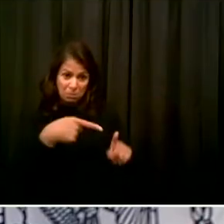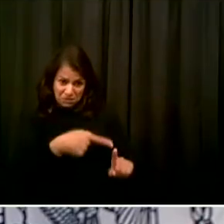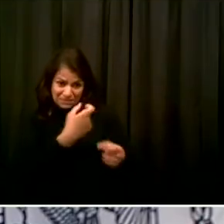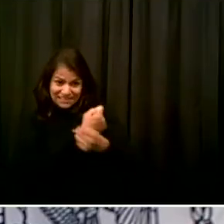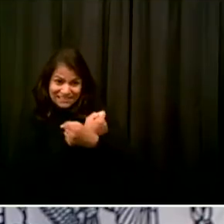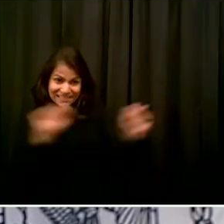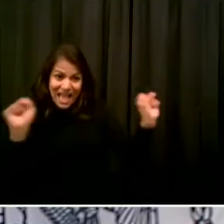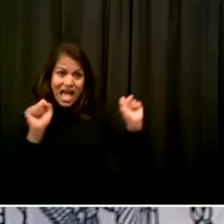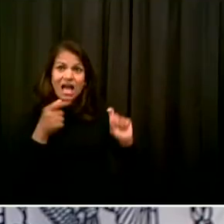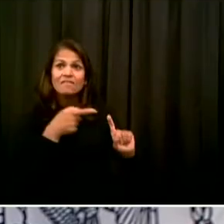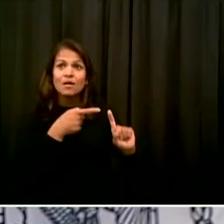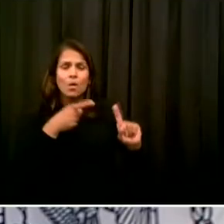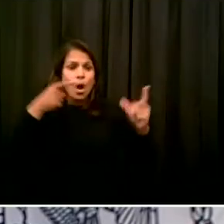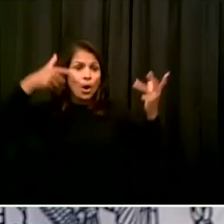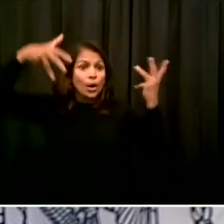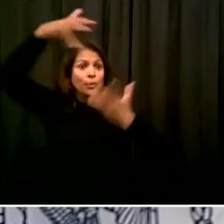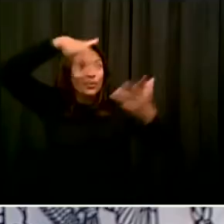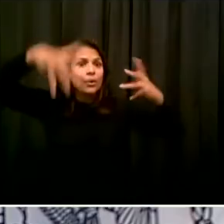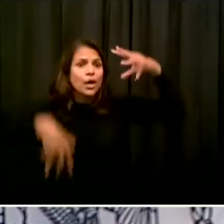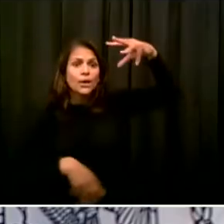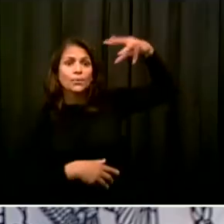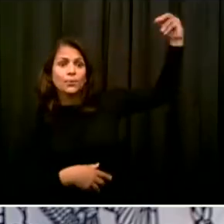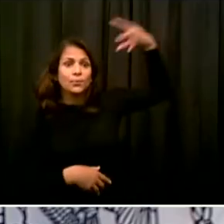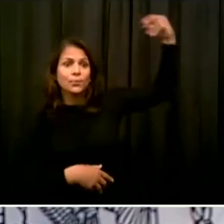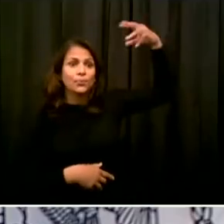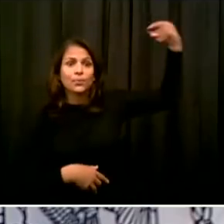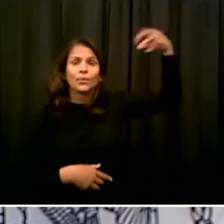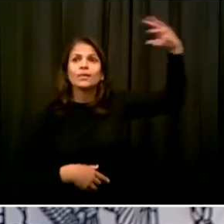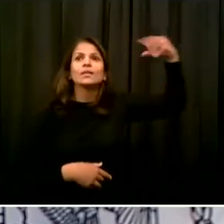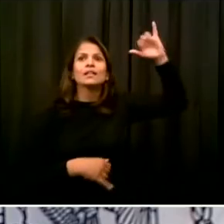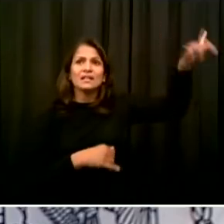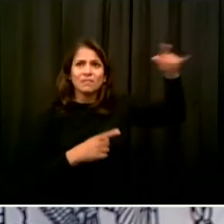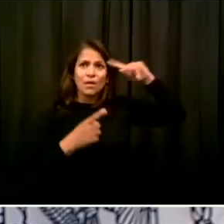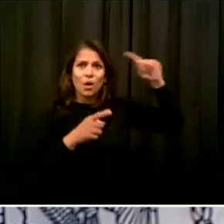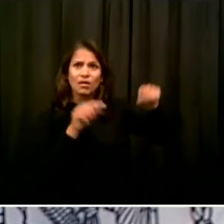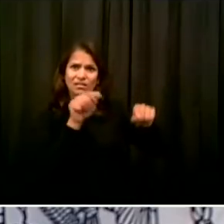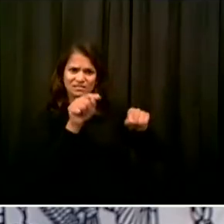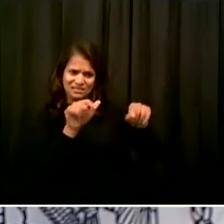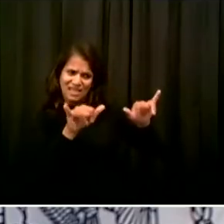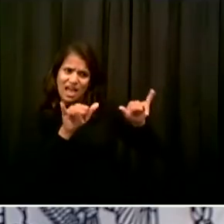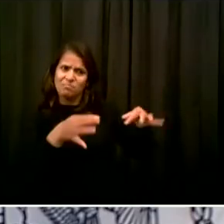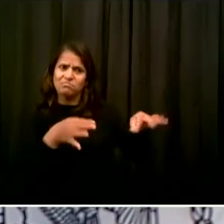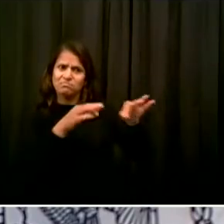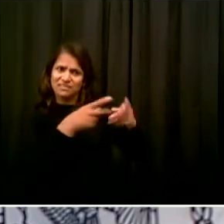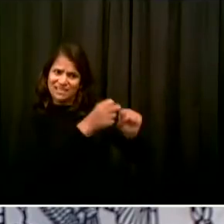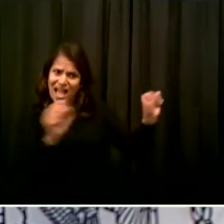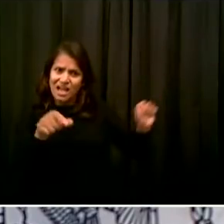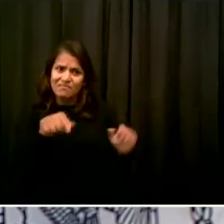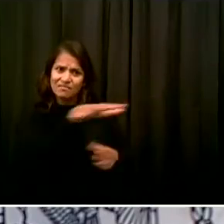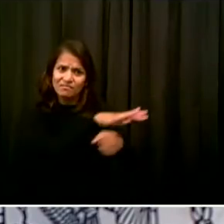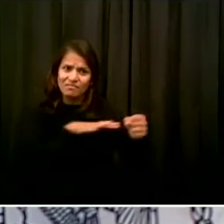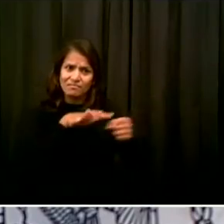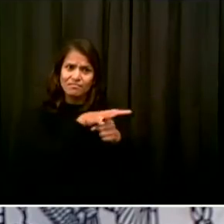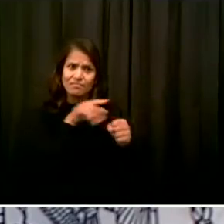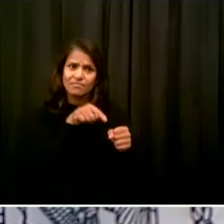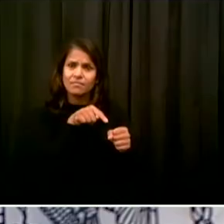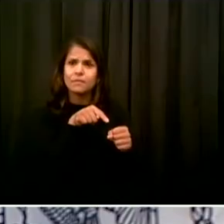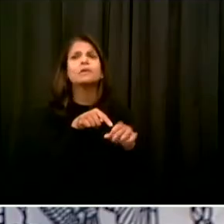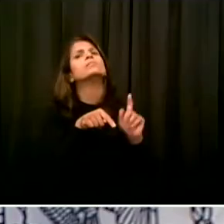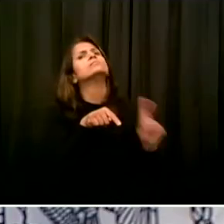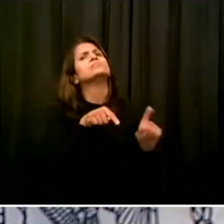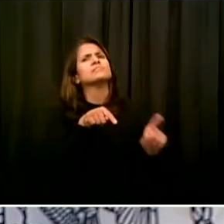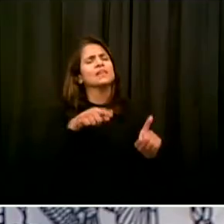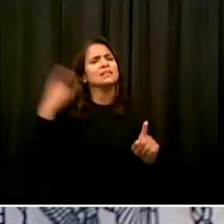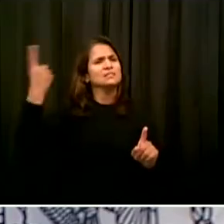SPACE IS SAFE AND VENTILATION